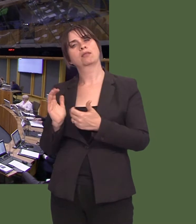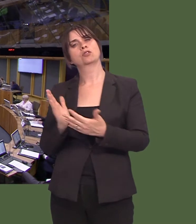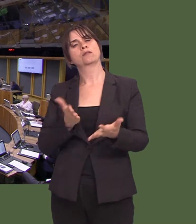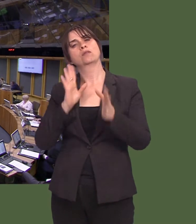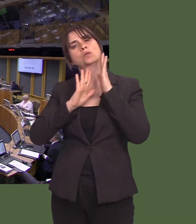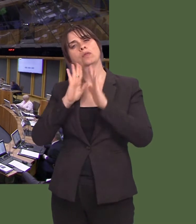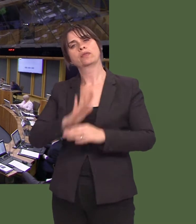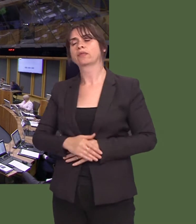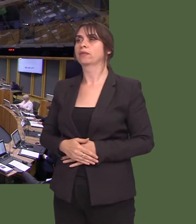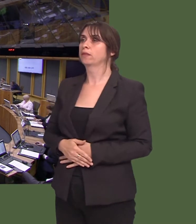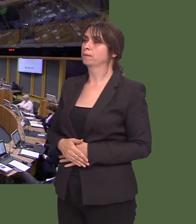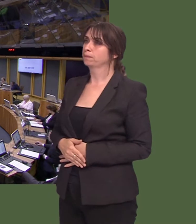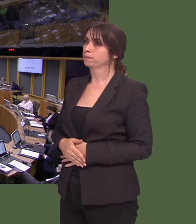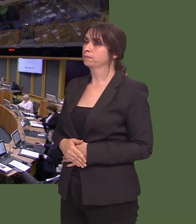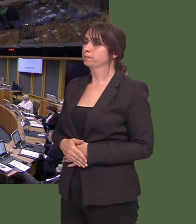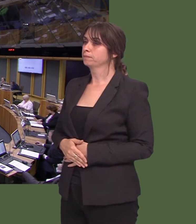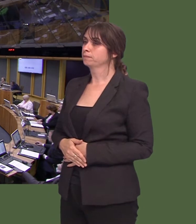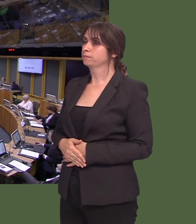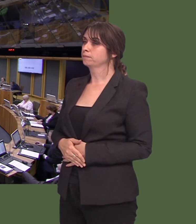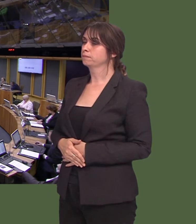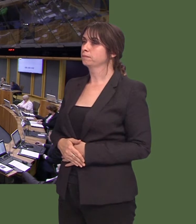OAQ(5)0656(FM)W Carwyn Jones: By now, we have seen the impact